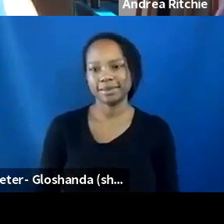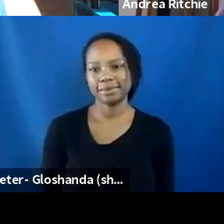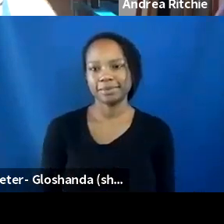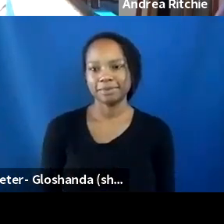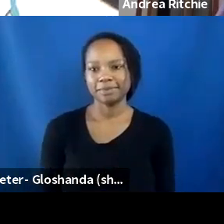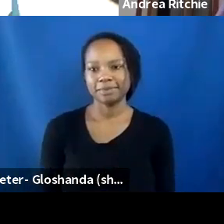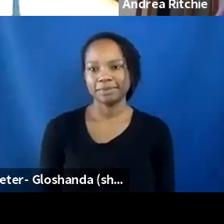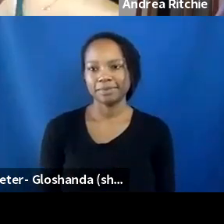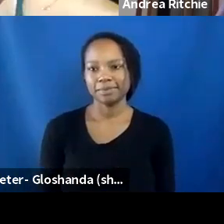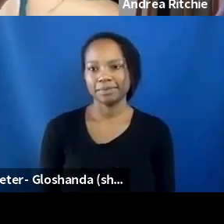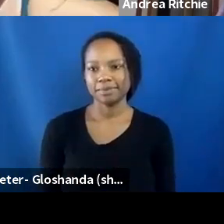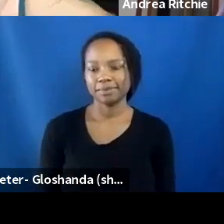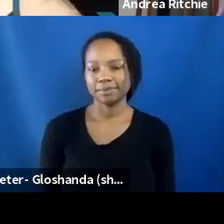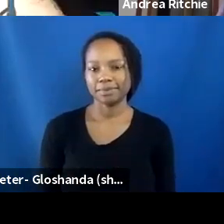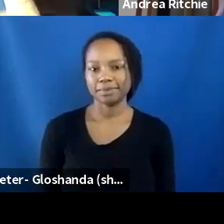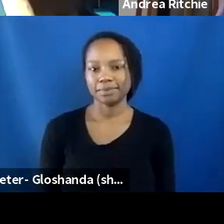So this is a big question,